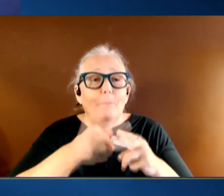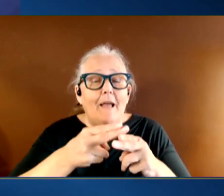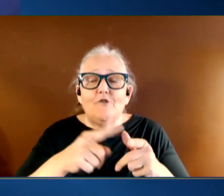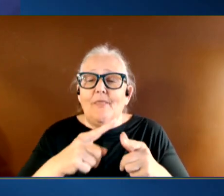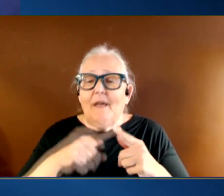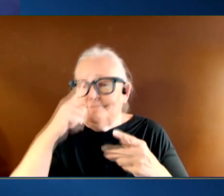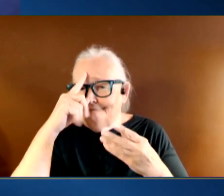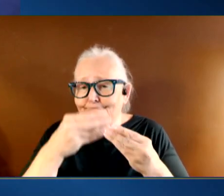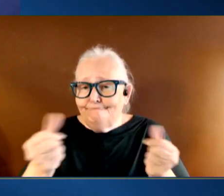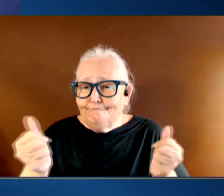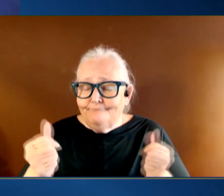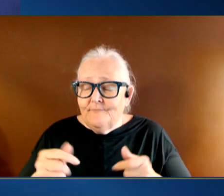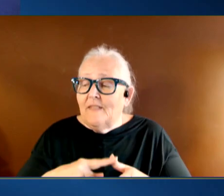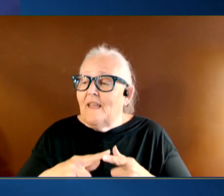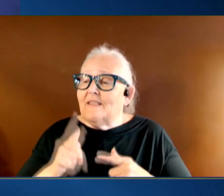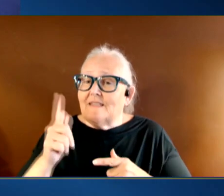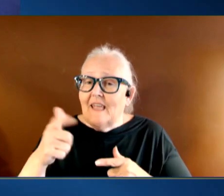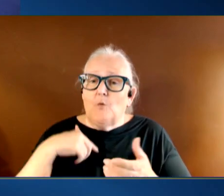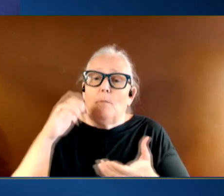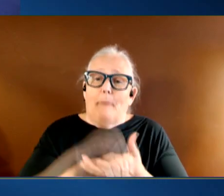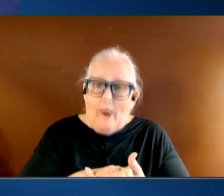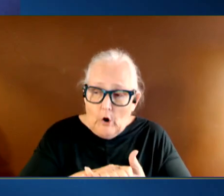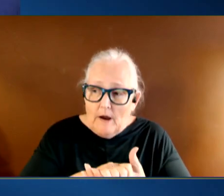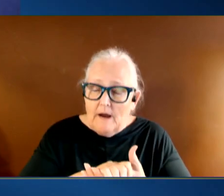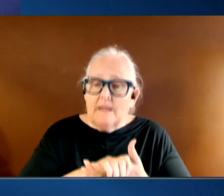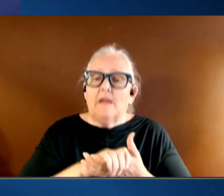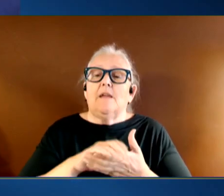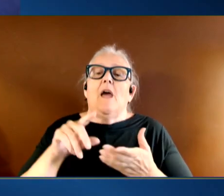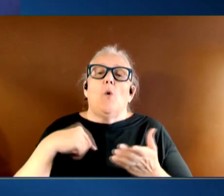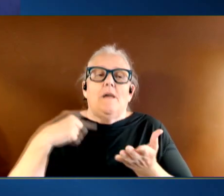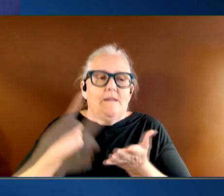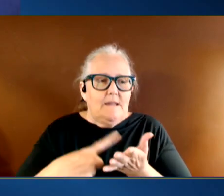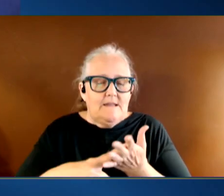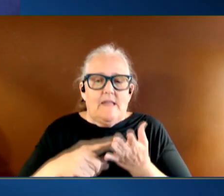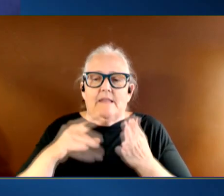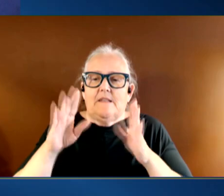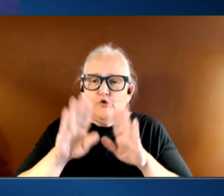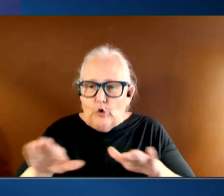and wanted to talk about family planning. And we were like, "We should double check."